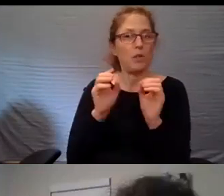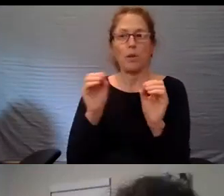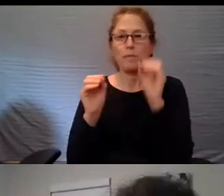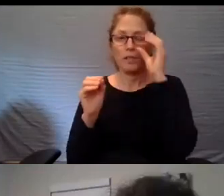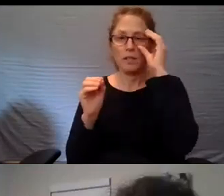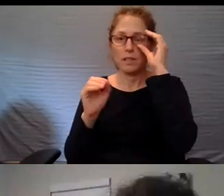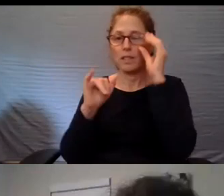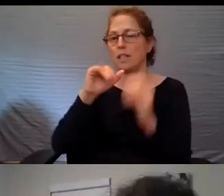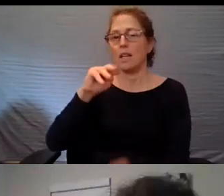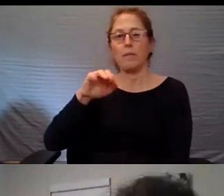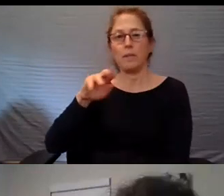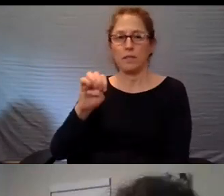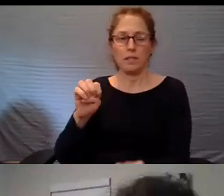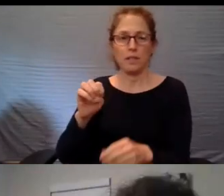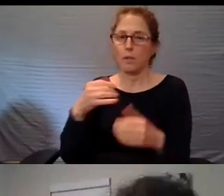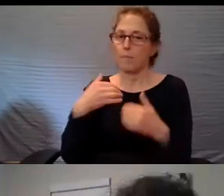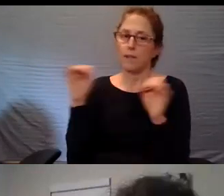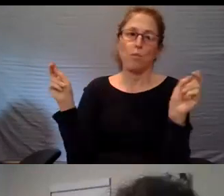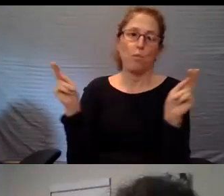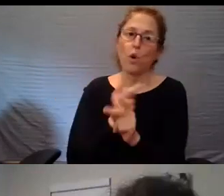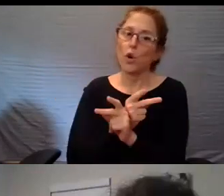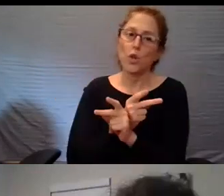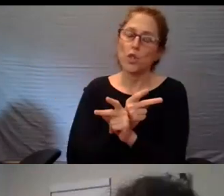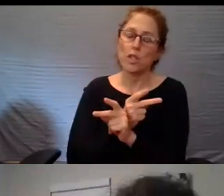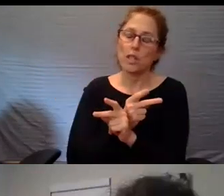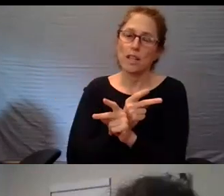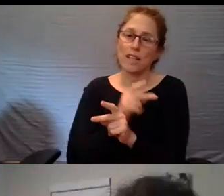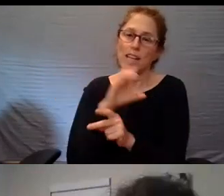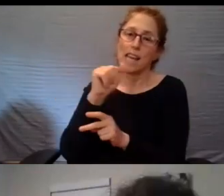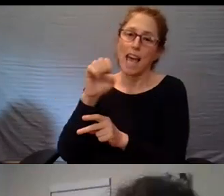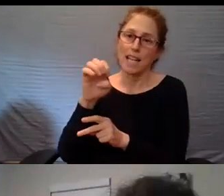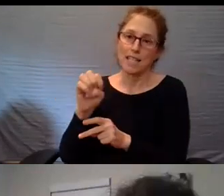from having the worst or a fatal case of it. And I think, even more than that,